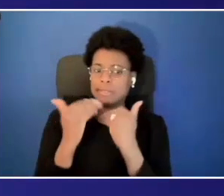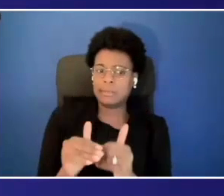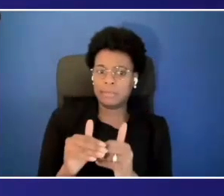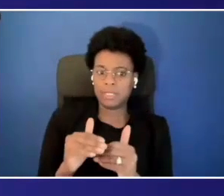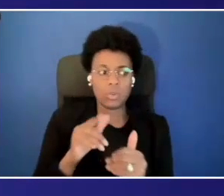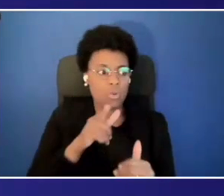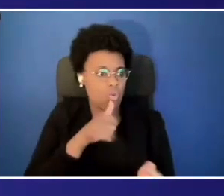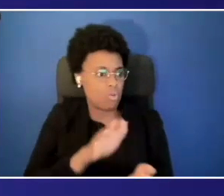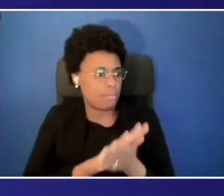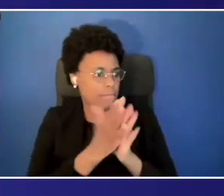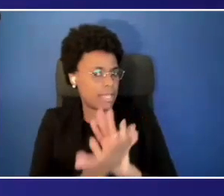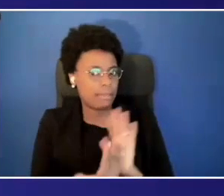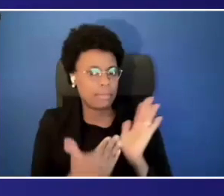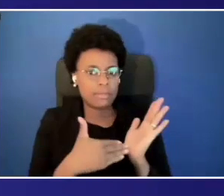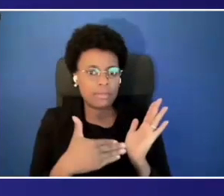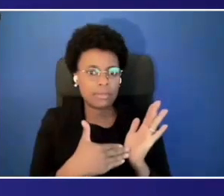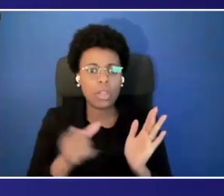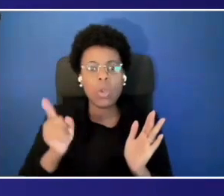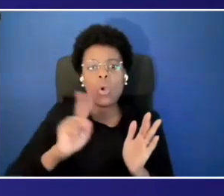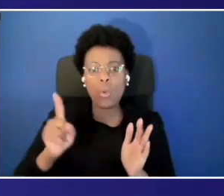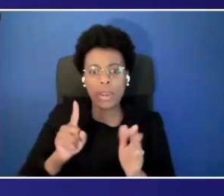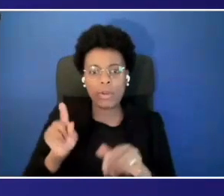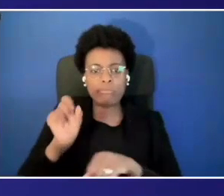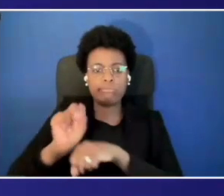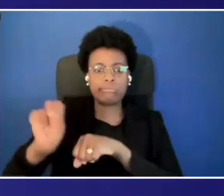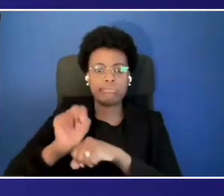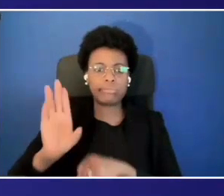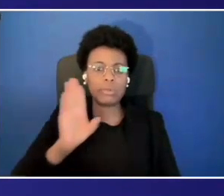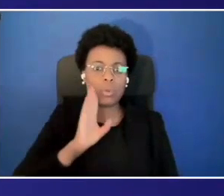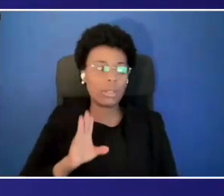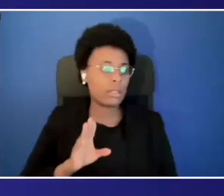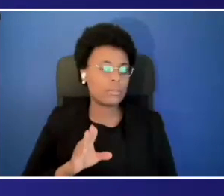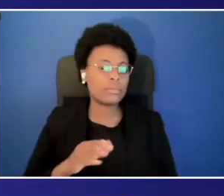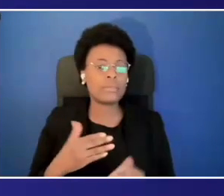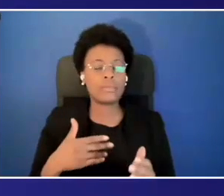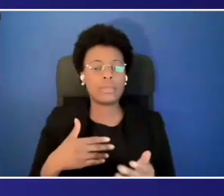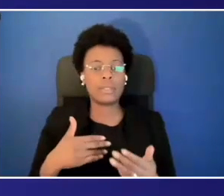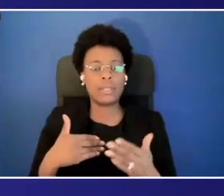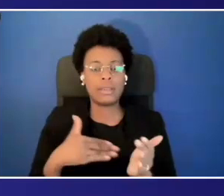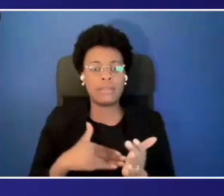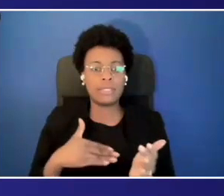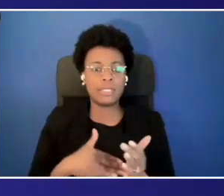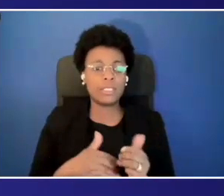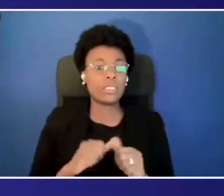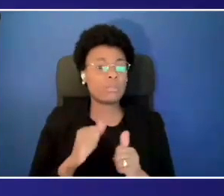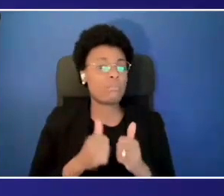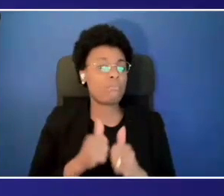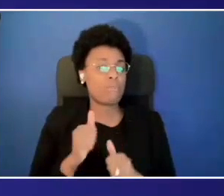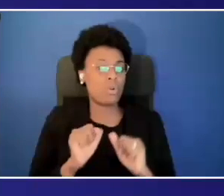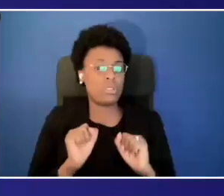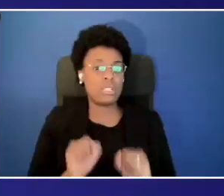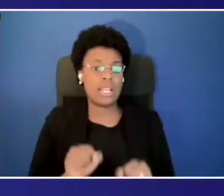Physicians are the most likely professionals to carry student loan debt, with nearly 80% burdened by debt.